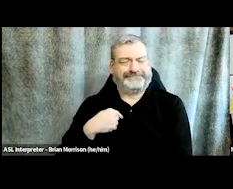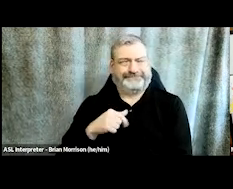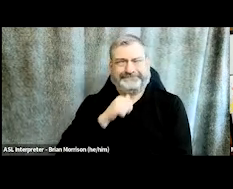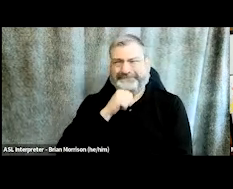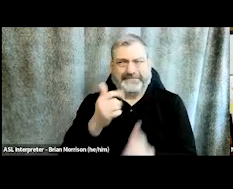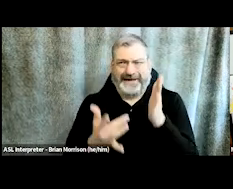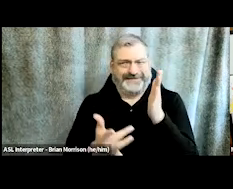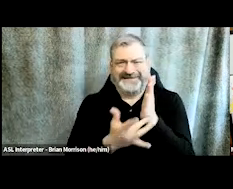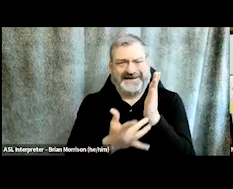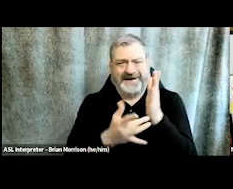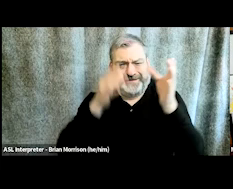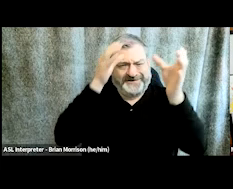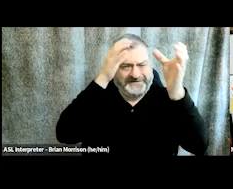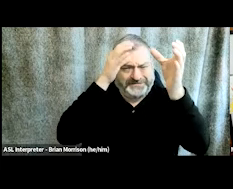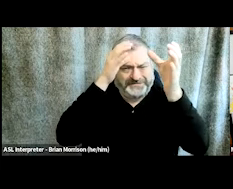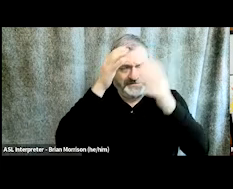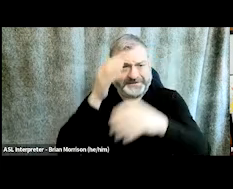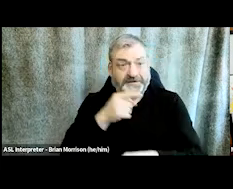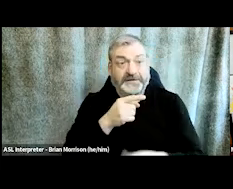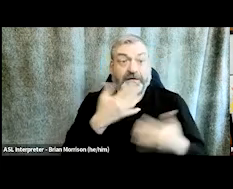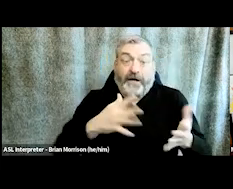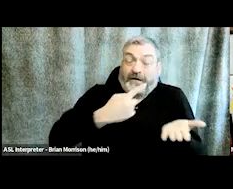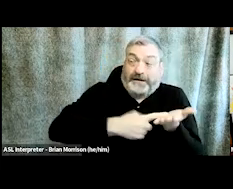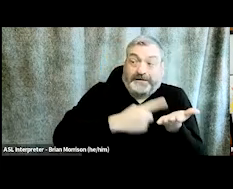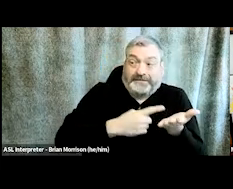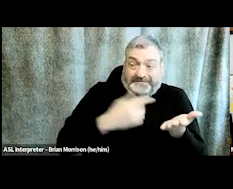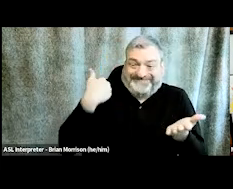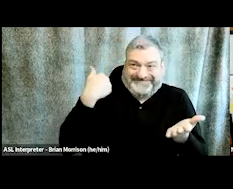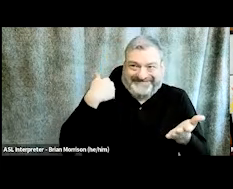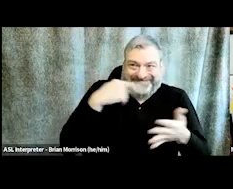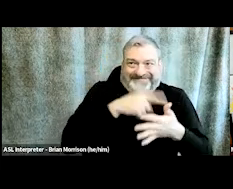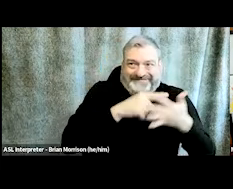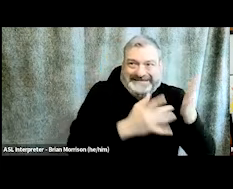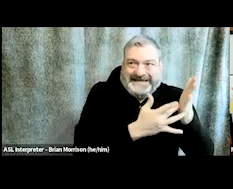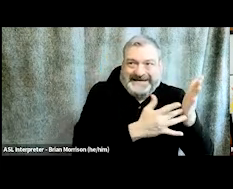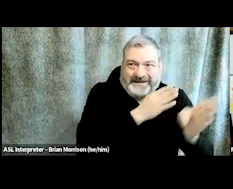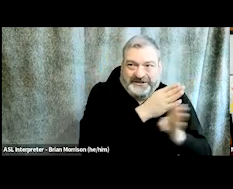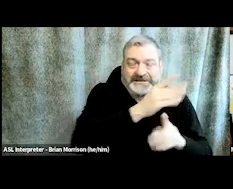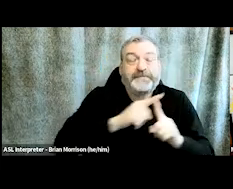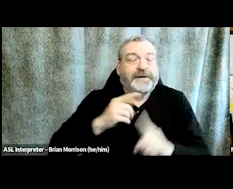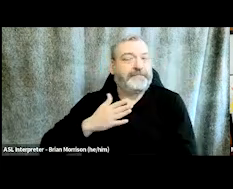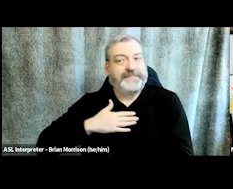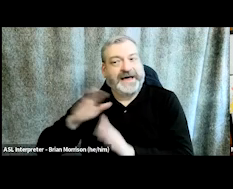You've heard from the technologists so far? My background is more in nonprofit.